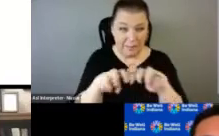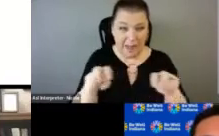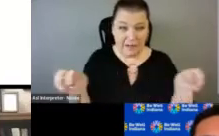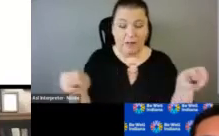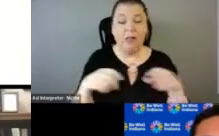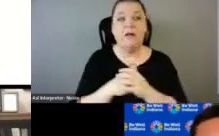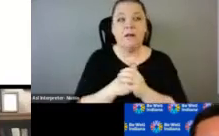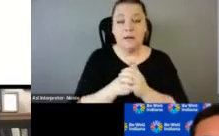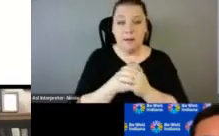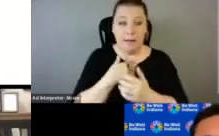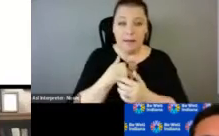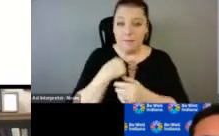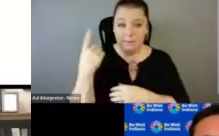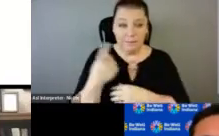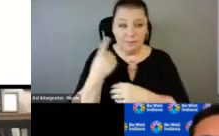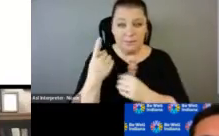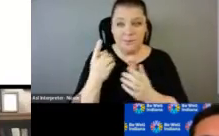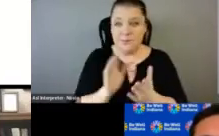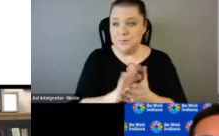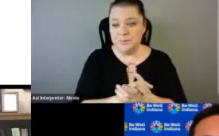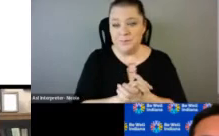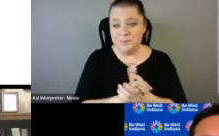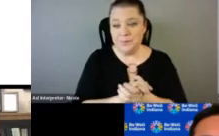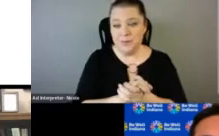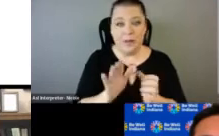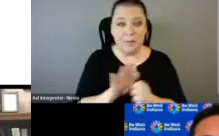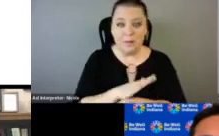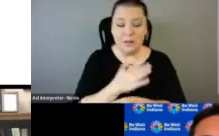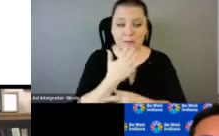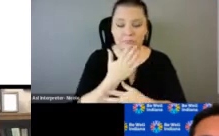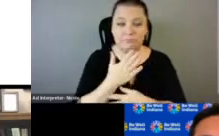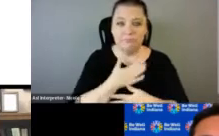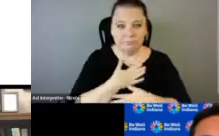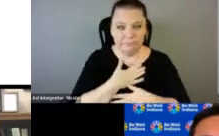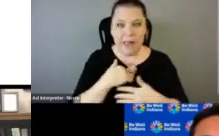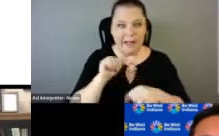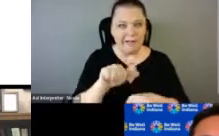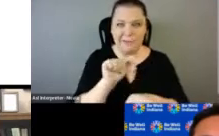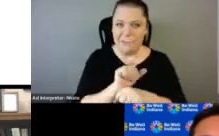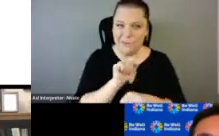always just in complete all that I get to work with and in some